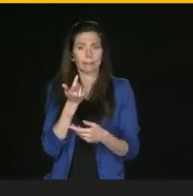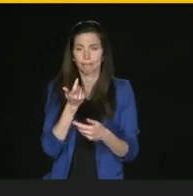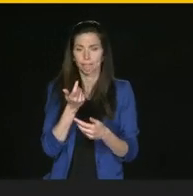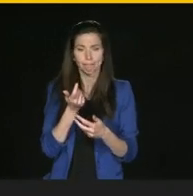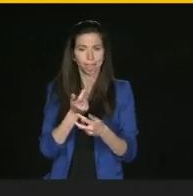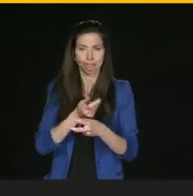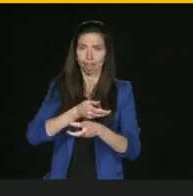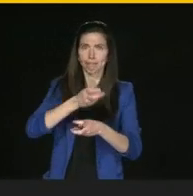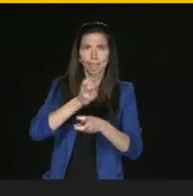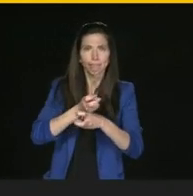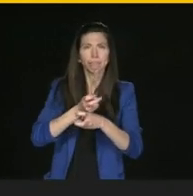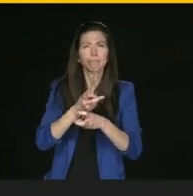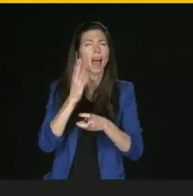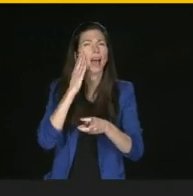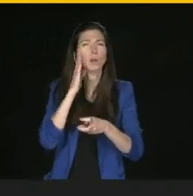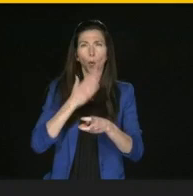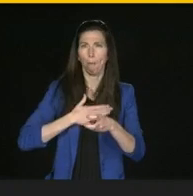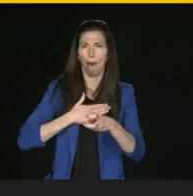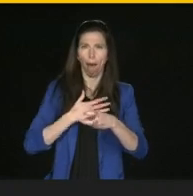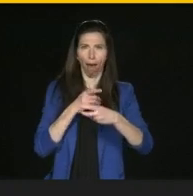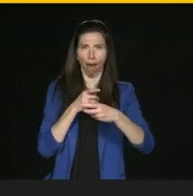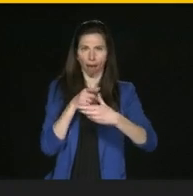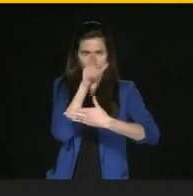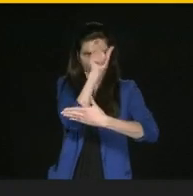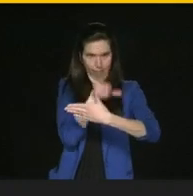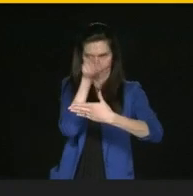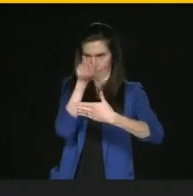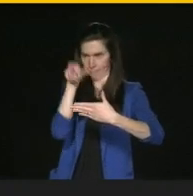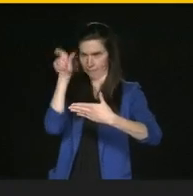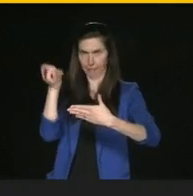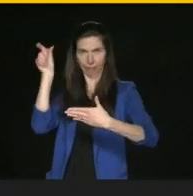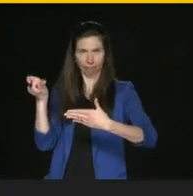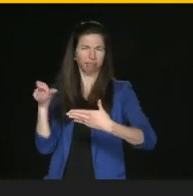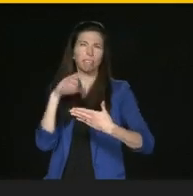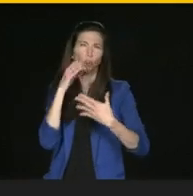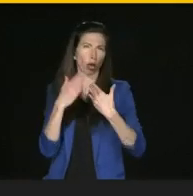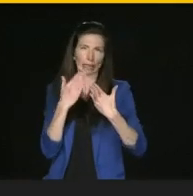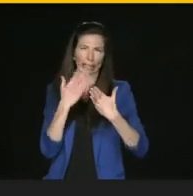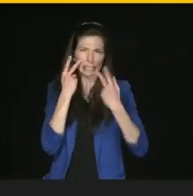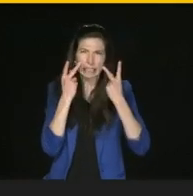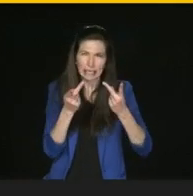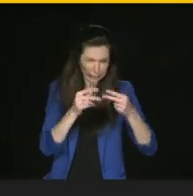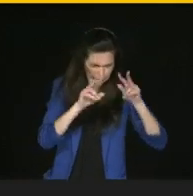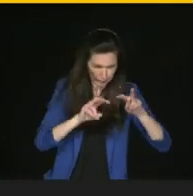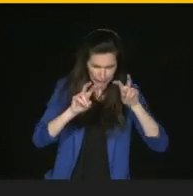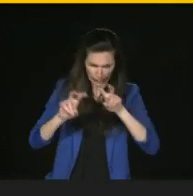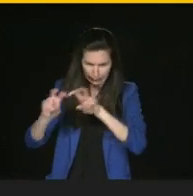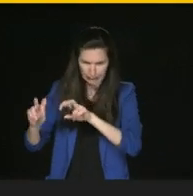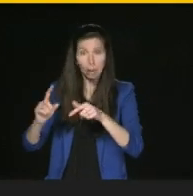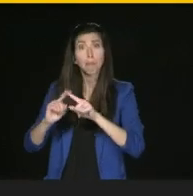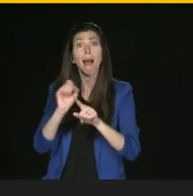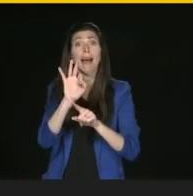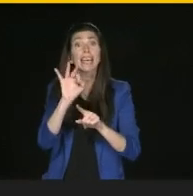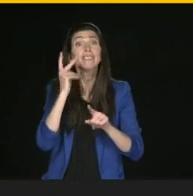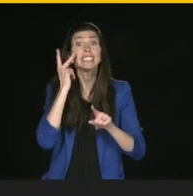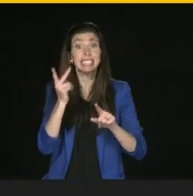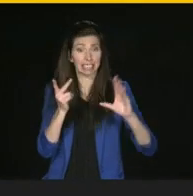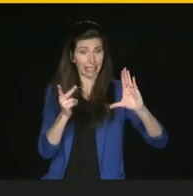PROJECT -- IN THE GRAPHS, YOU CAN'T REALLY READ VERY WELL, BUT